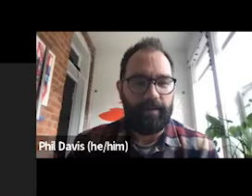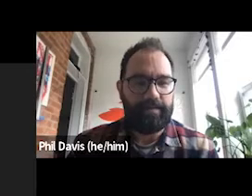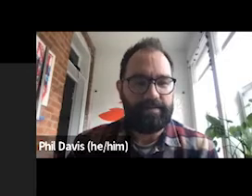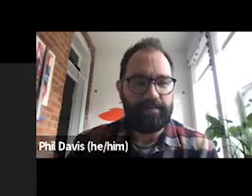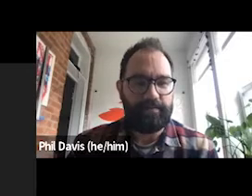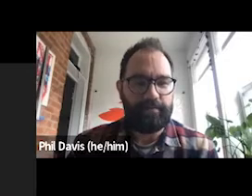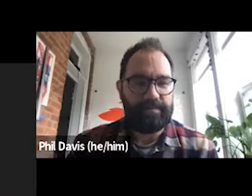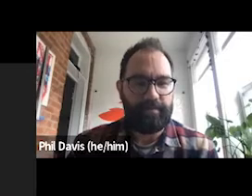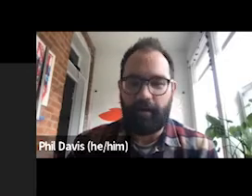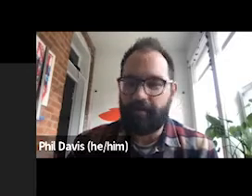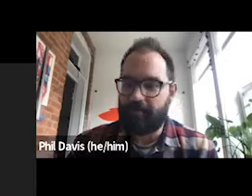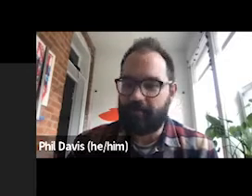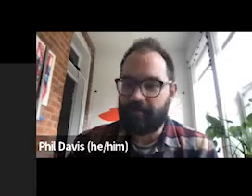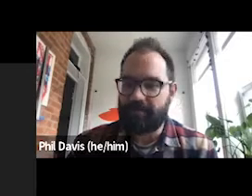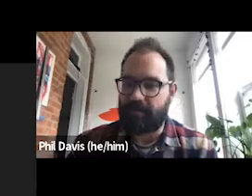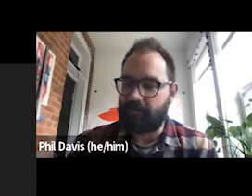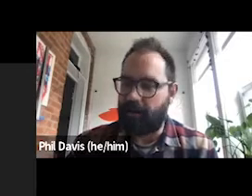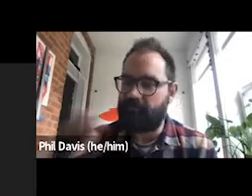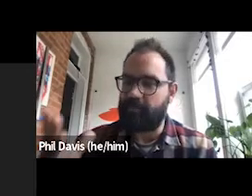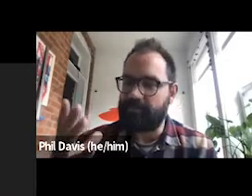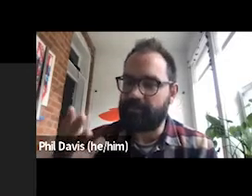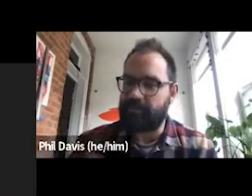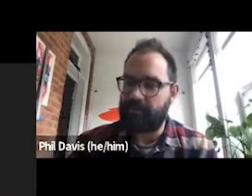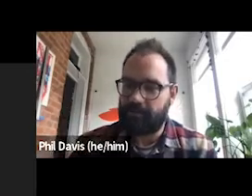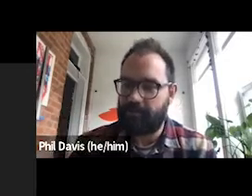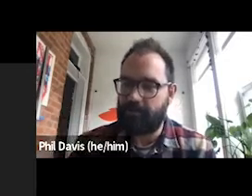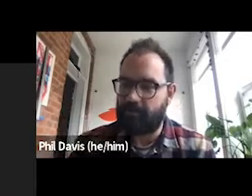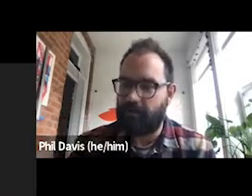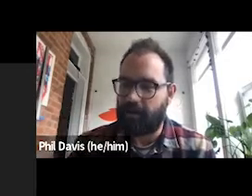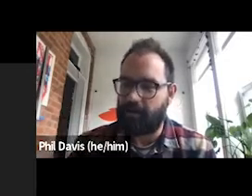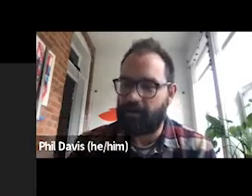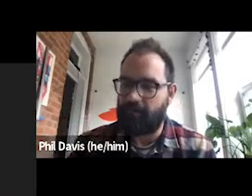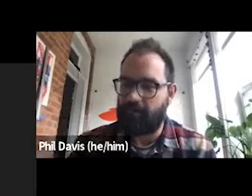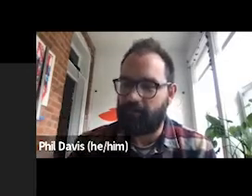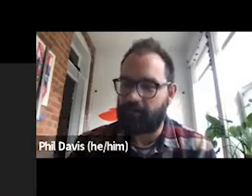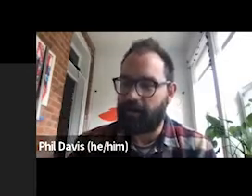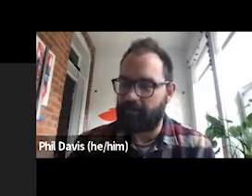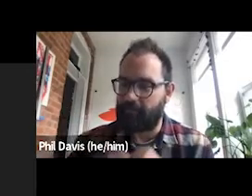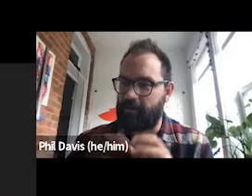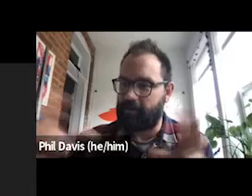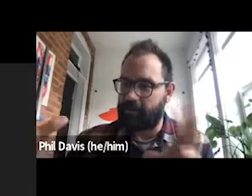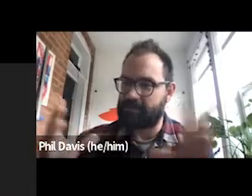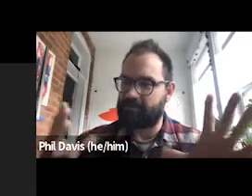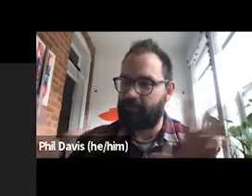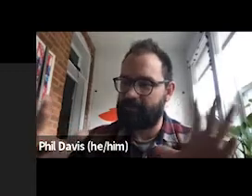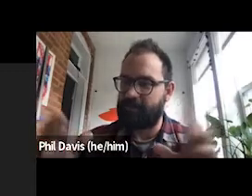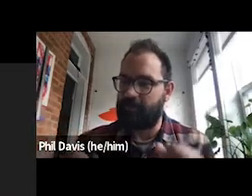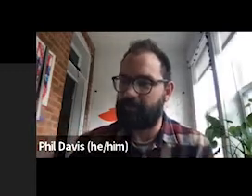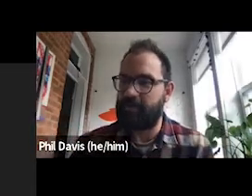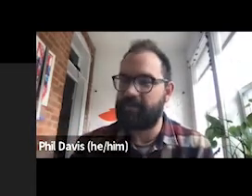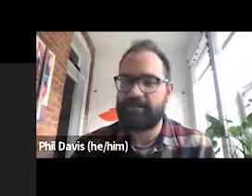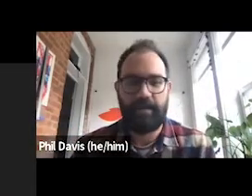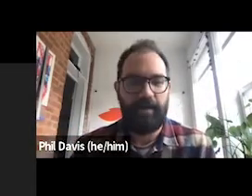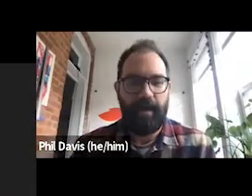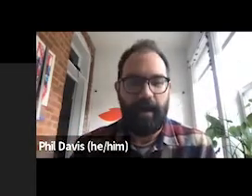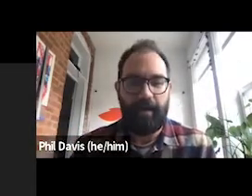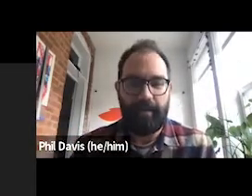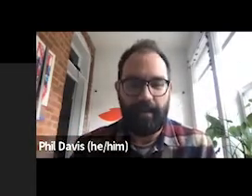I did some other things like live music to animated film and got to really explore other things.